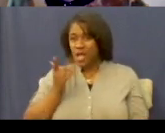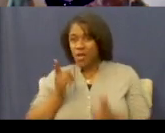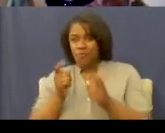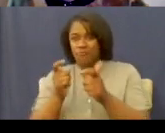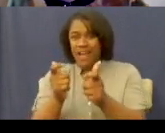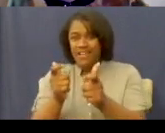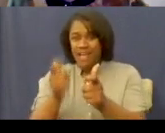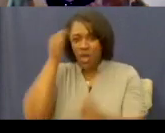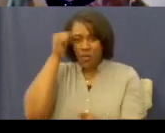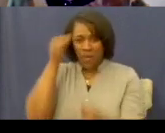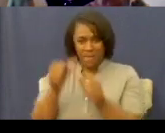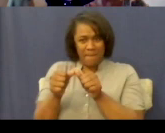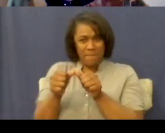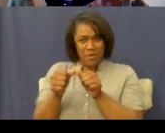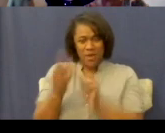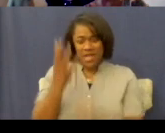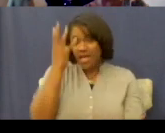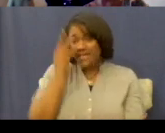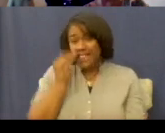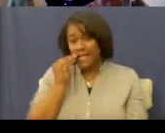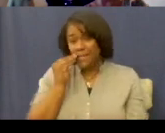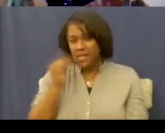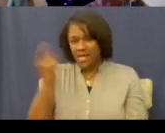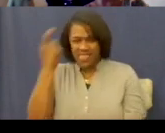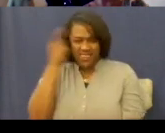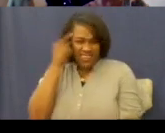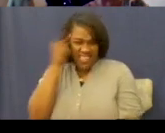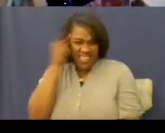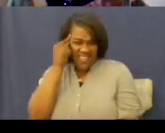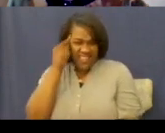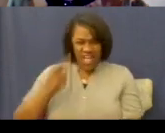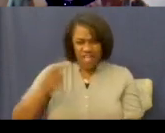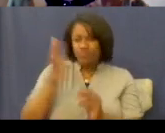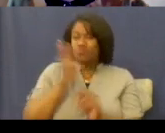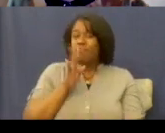sleep, think, talk, and breathe.